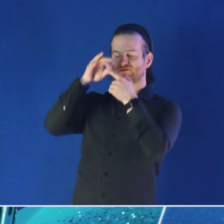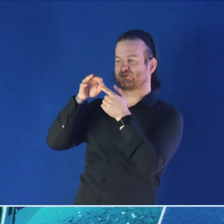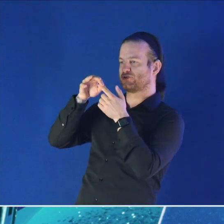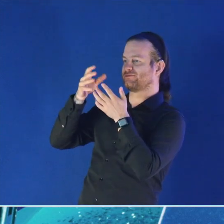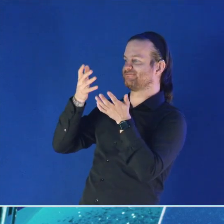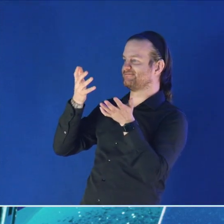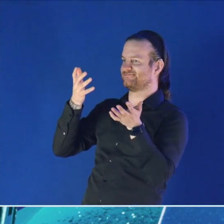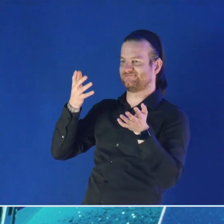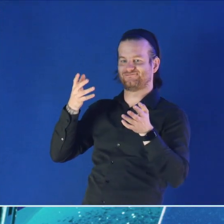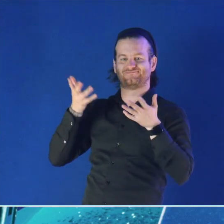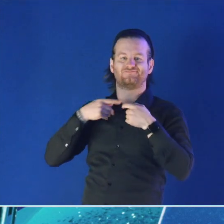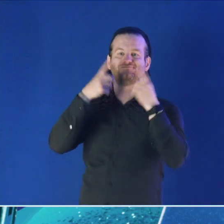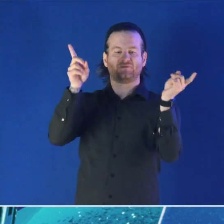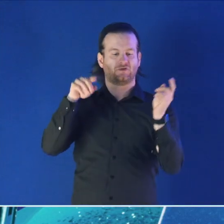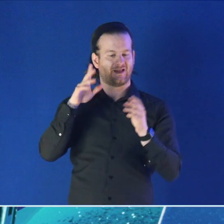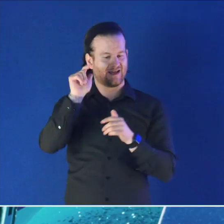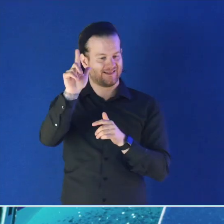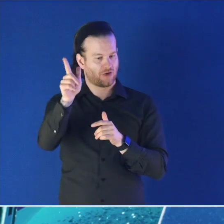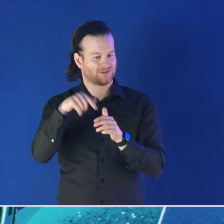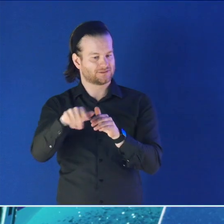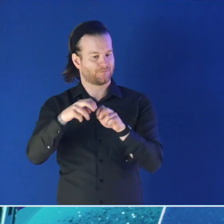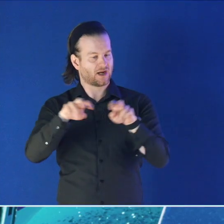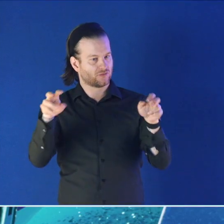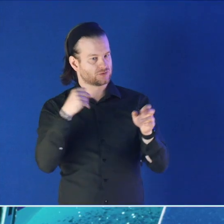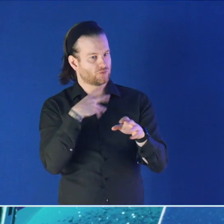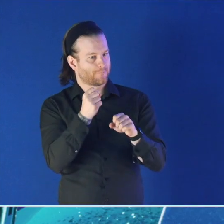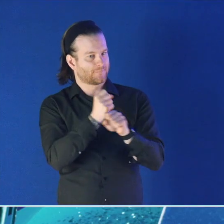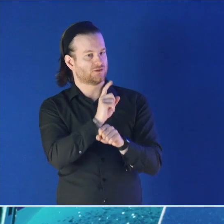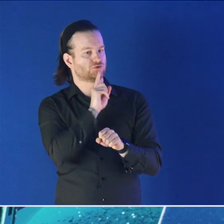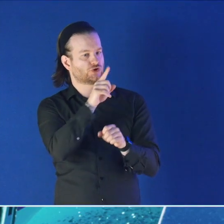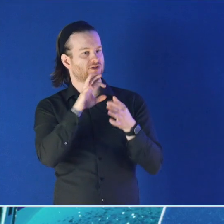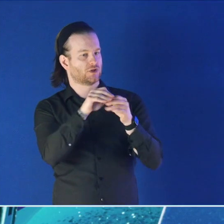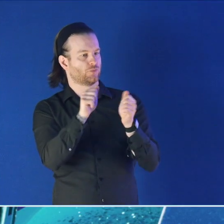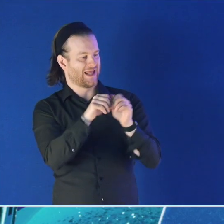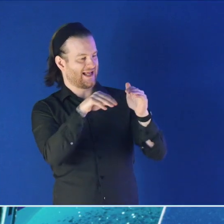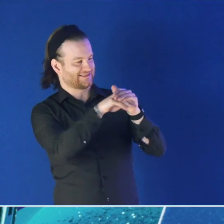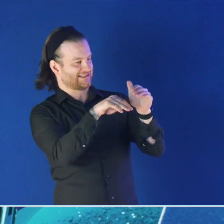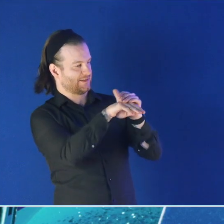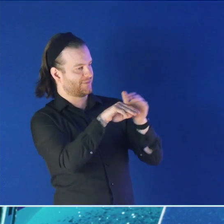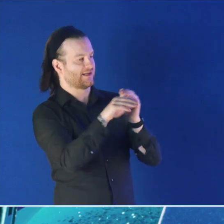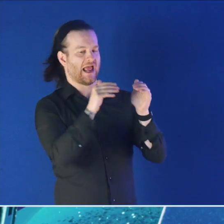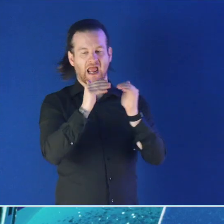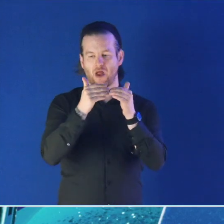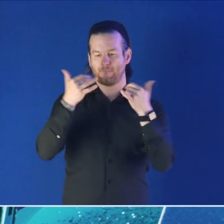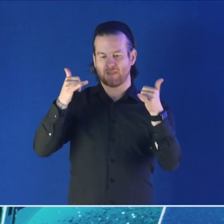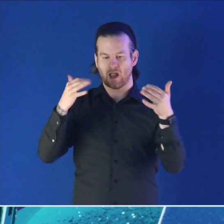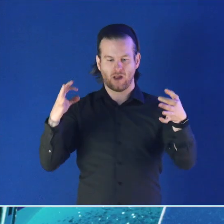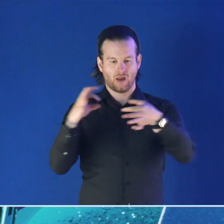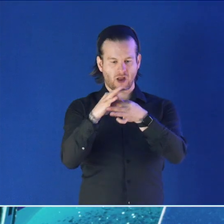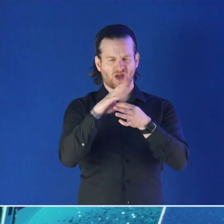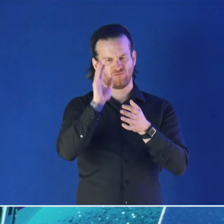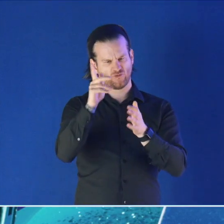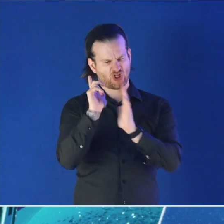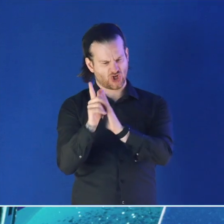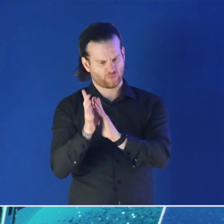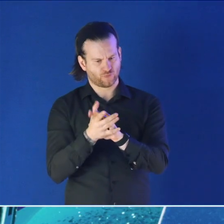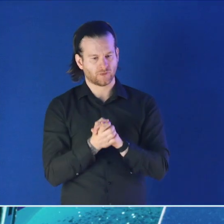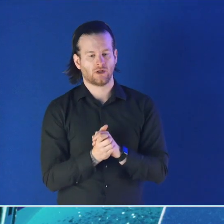to make it not just accessible to play, but we wanted to make it accessible to be there.